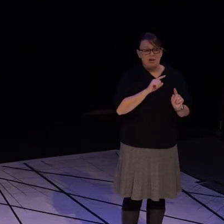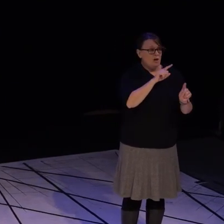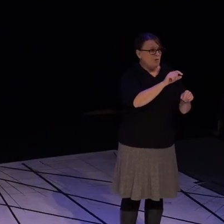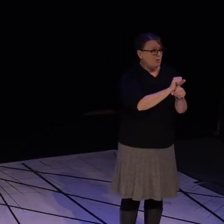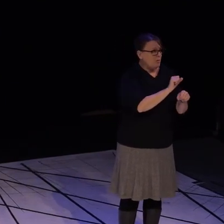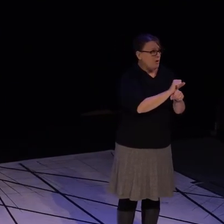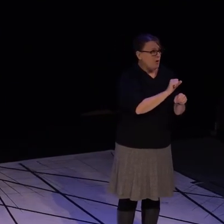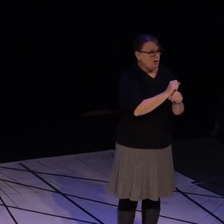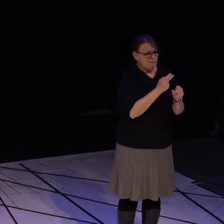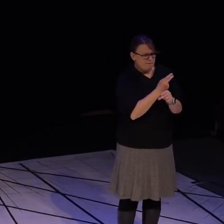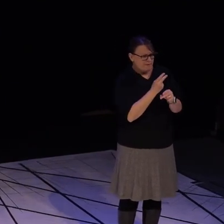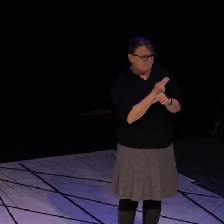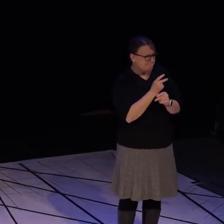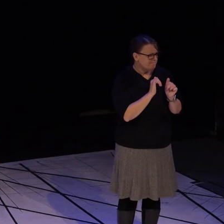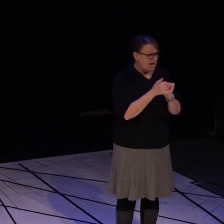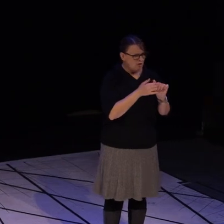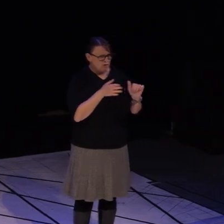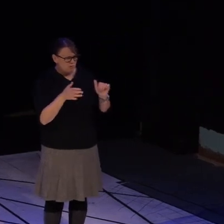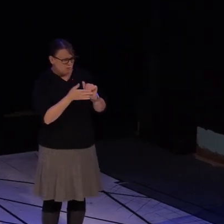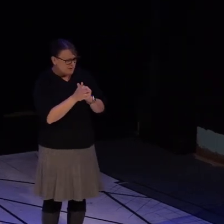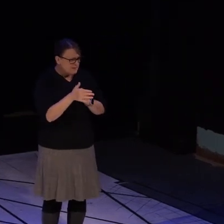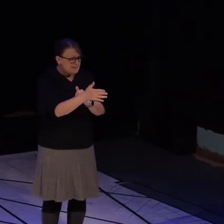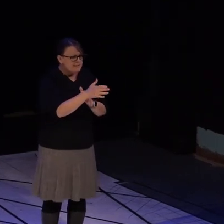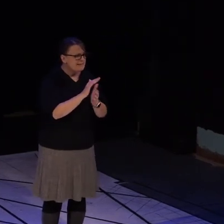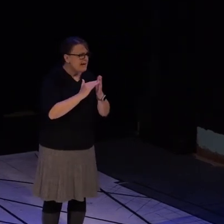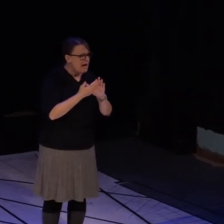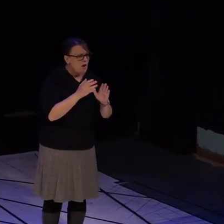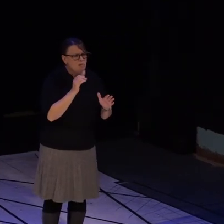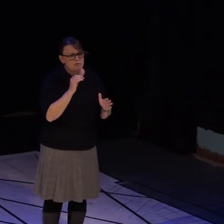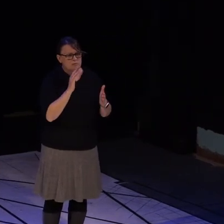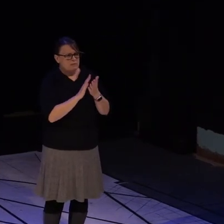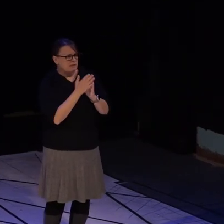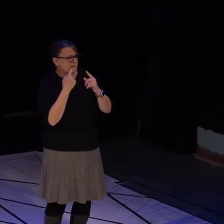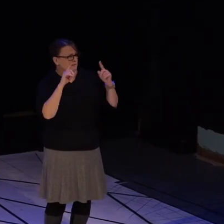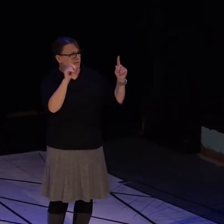or figuring out how to get around town or be successful.